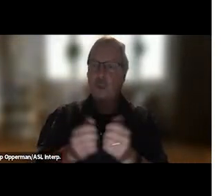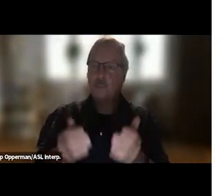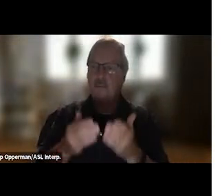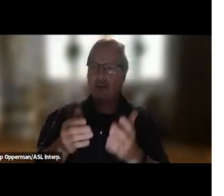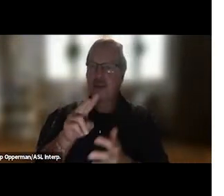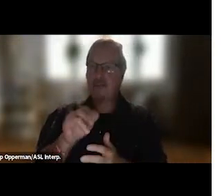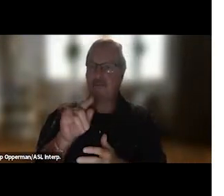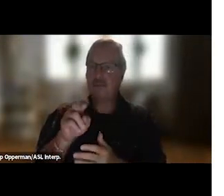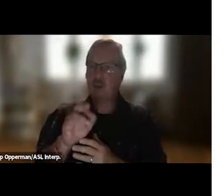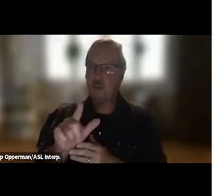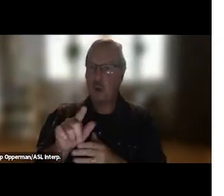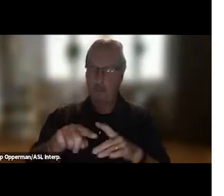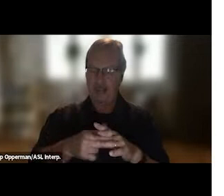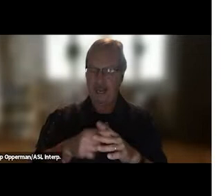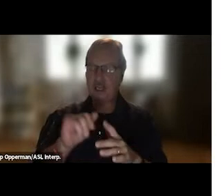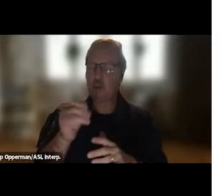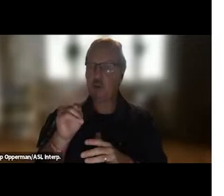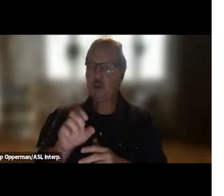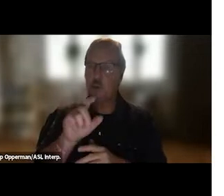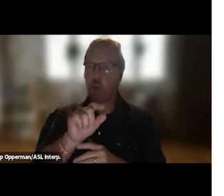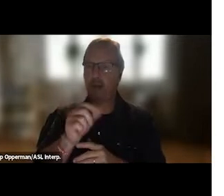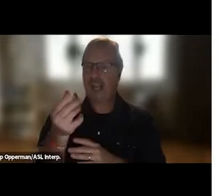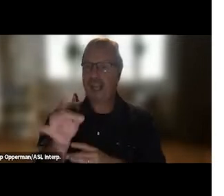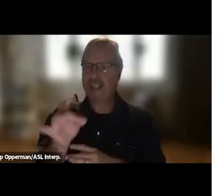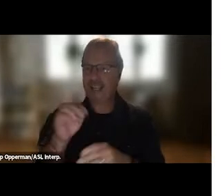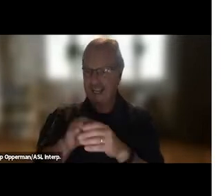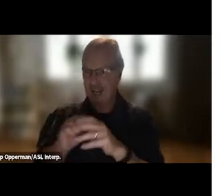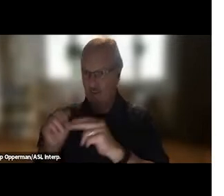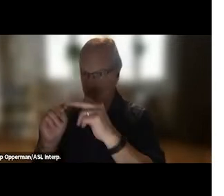beginning in June, 2018 in our facility and in February, 2019,